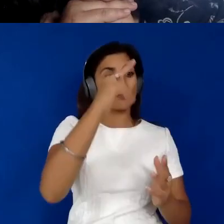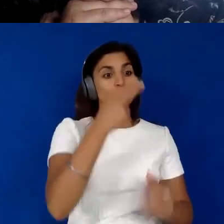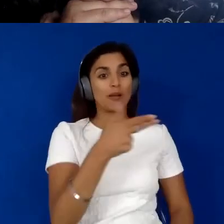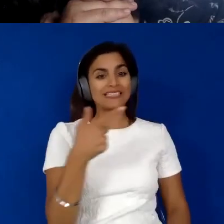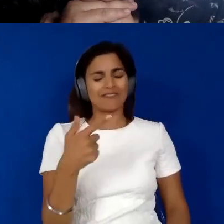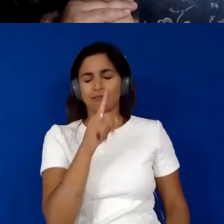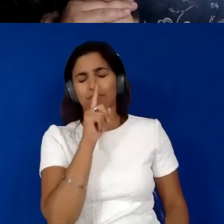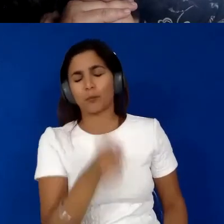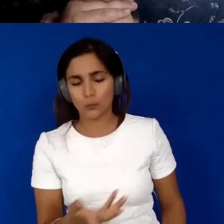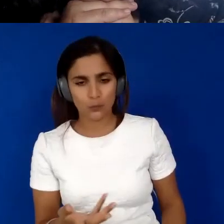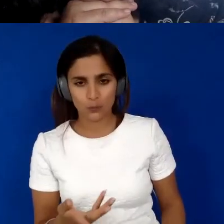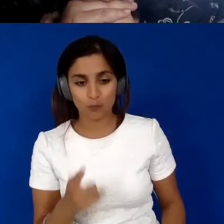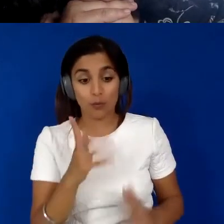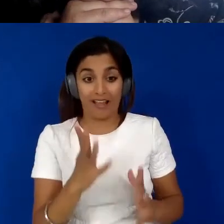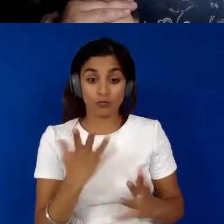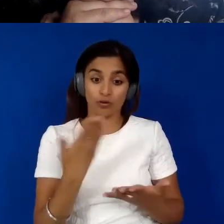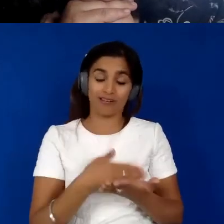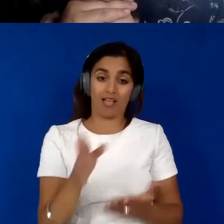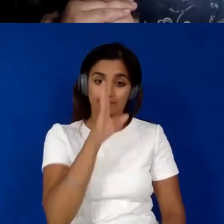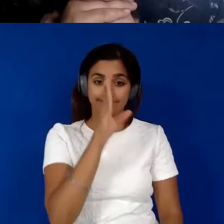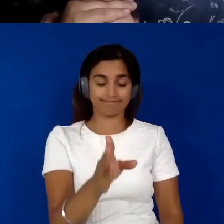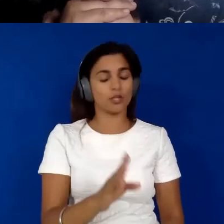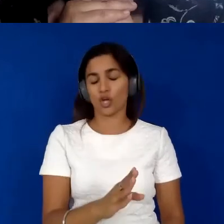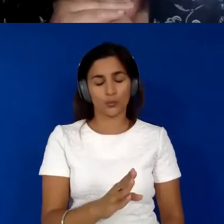just really clear and flat like that that says yes garlic is good for you